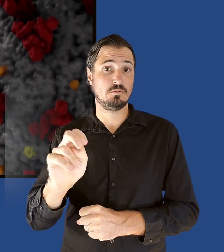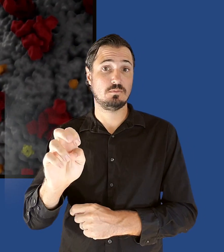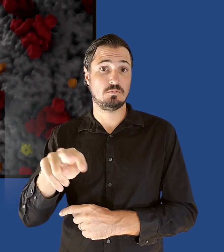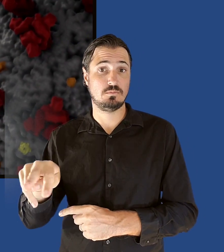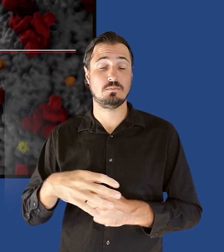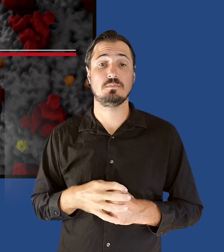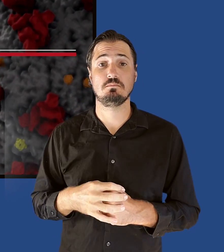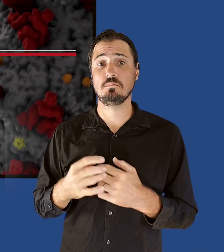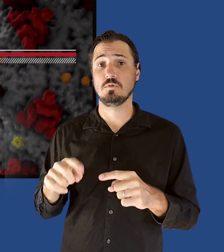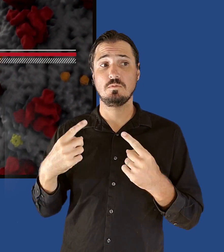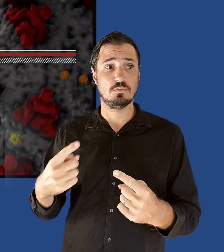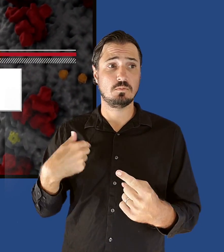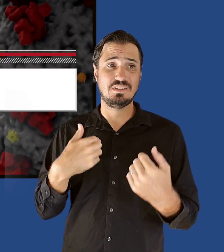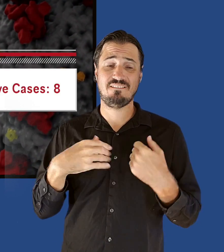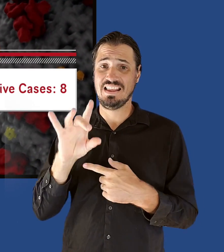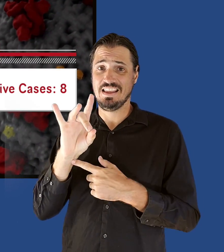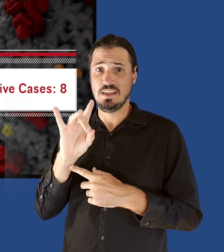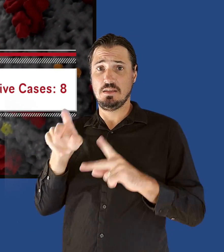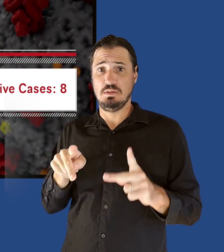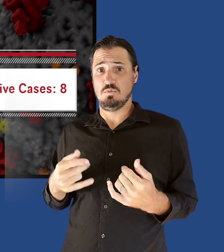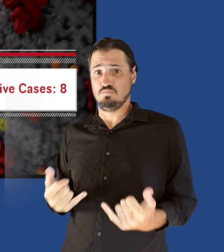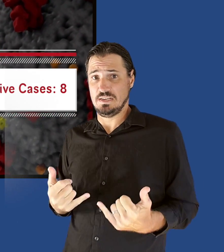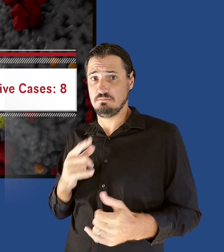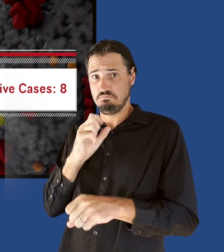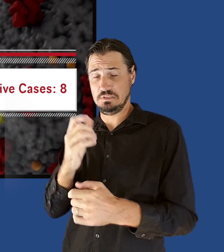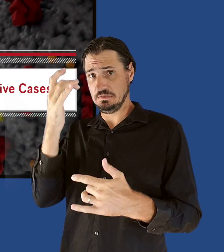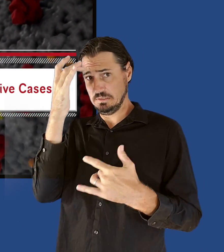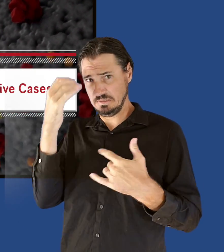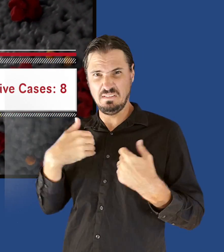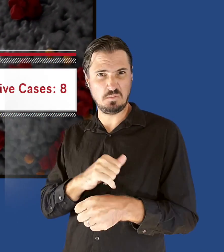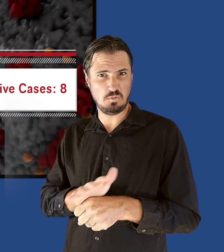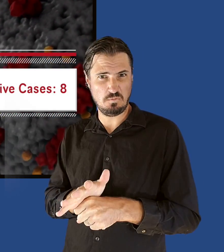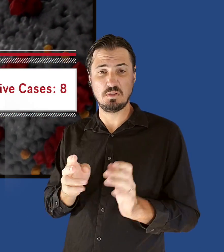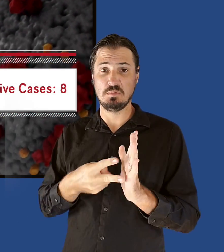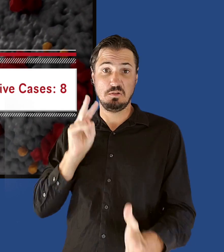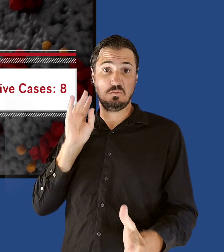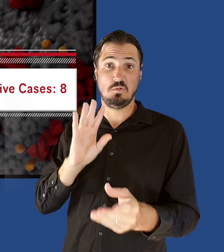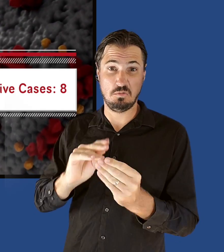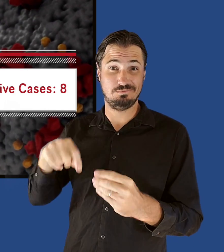We have eight confirmed cases of COVID-19 on the island, which brings the total of cases to date to 29.